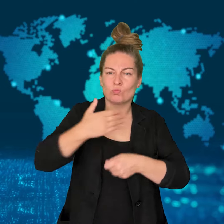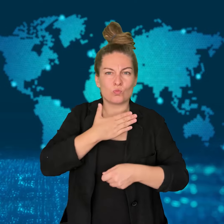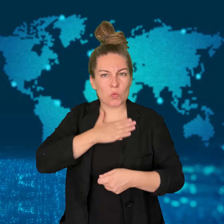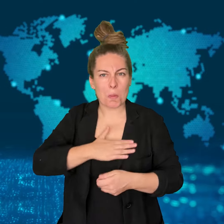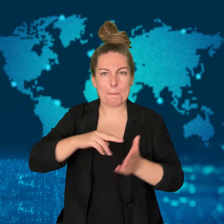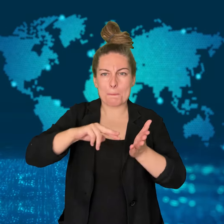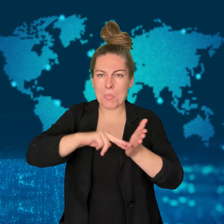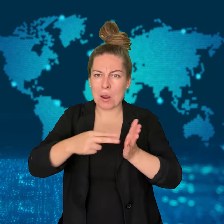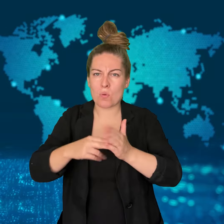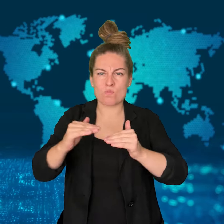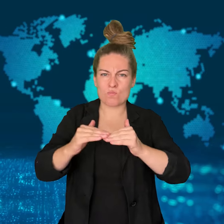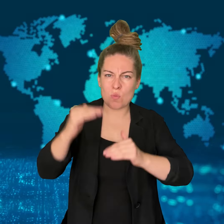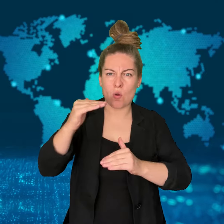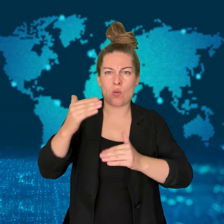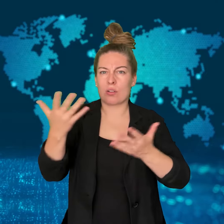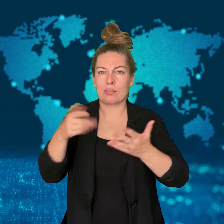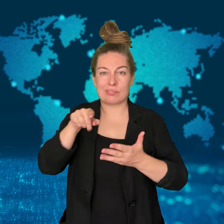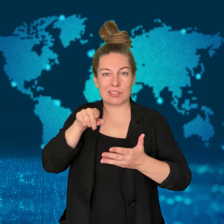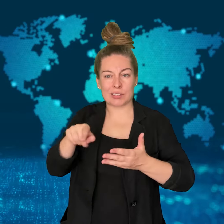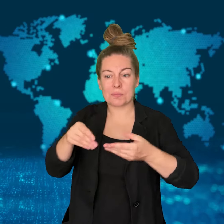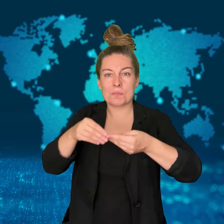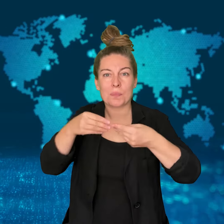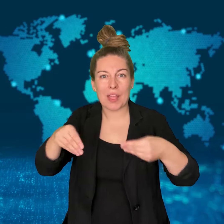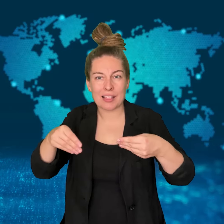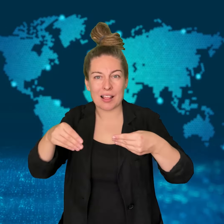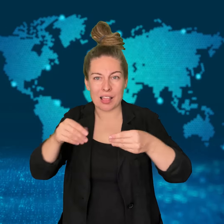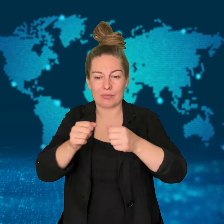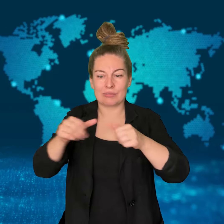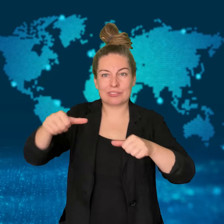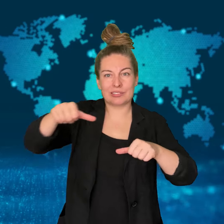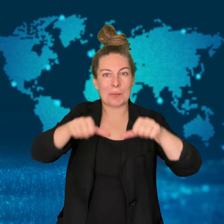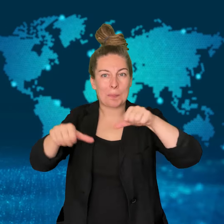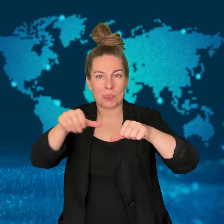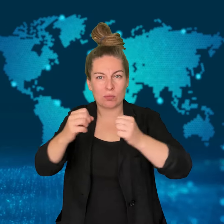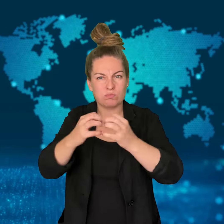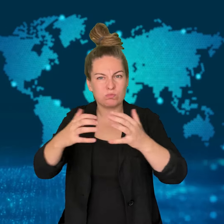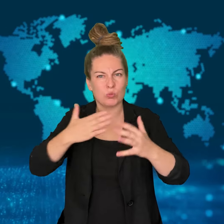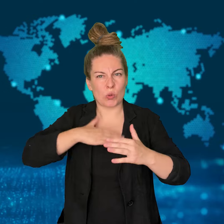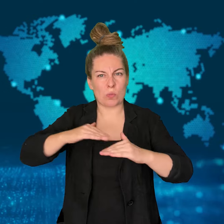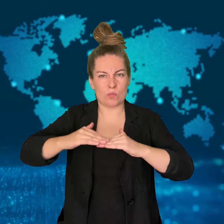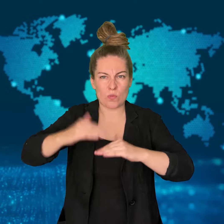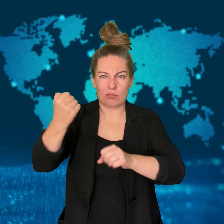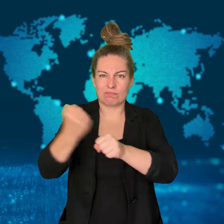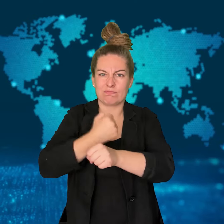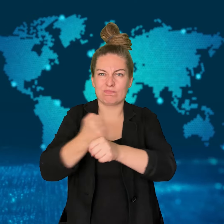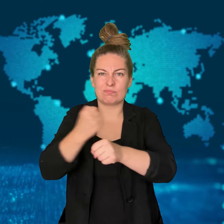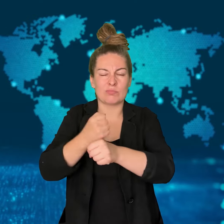increase production of the material.